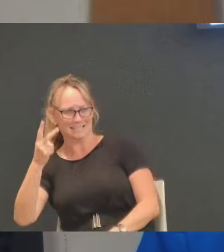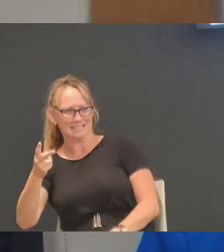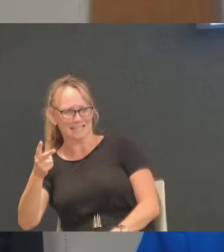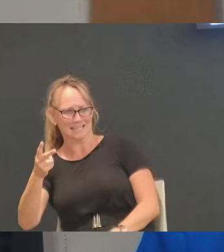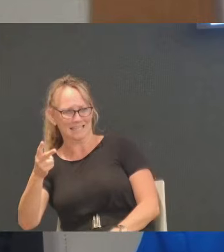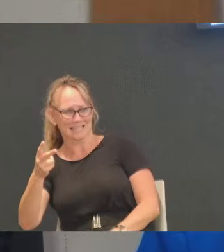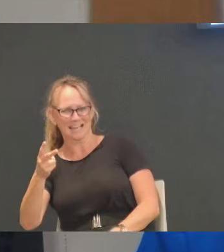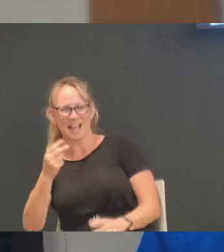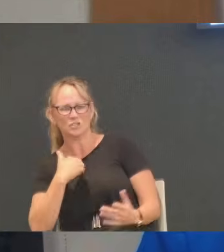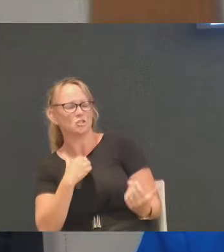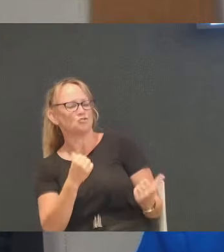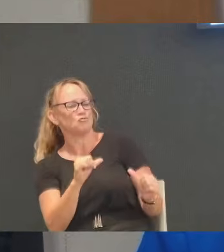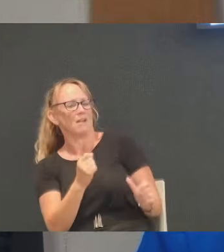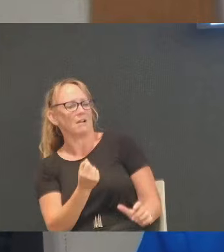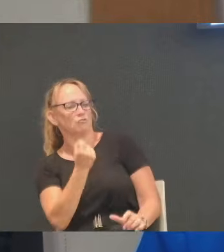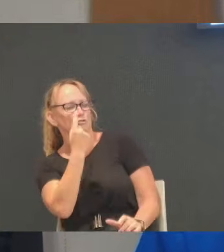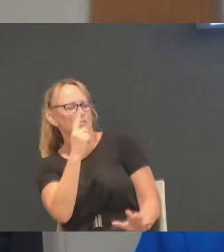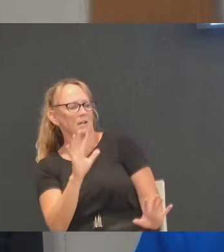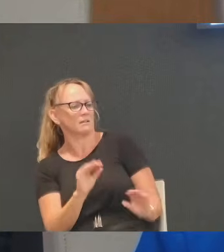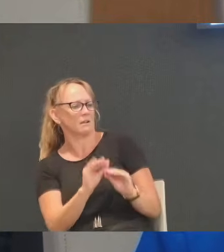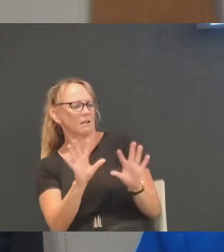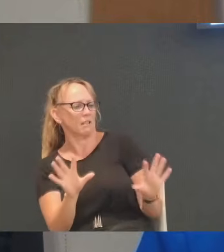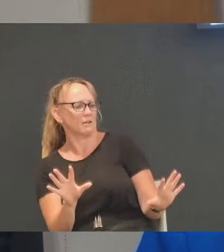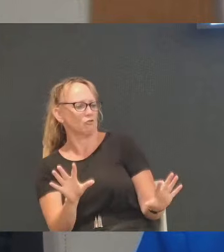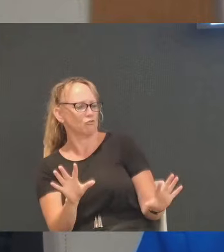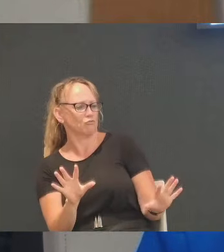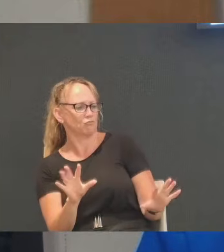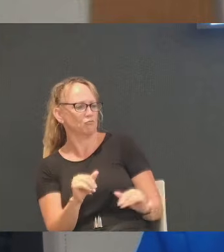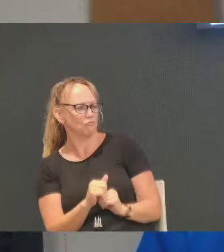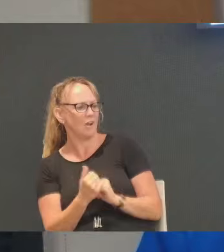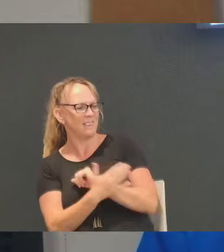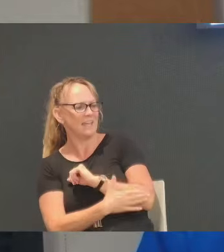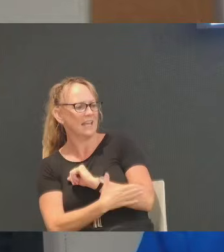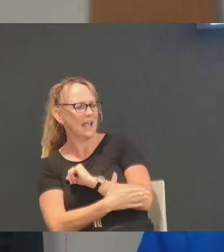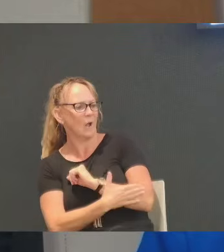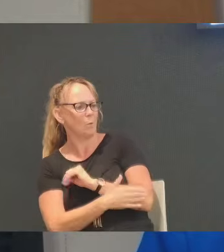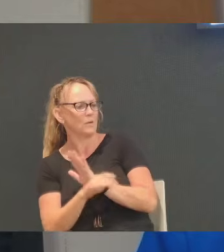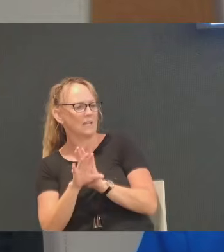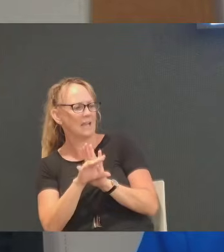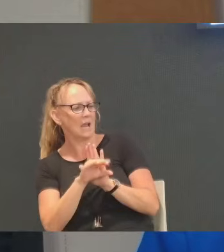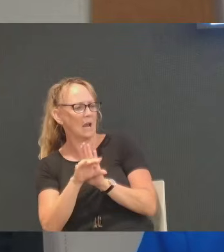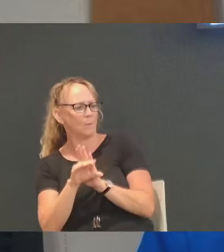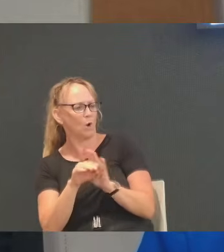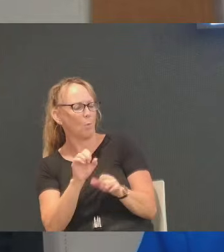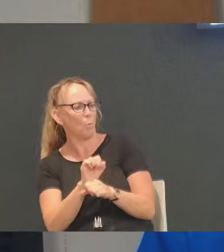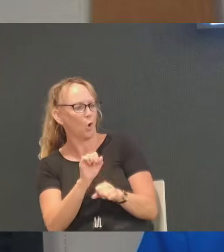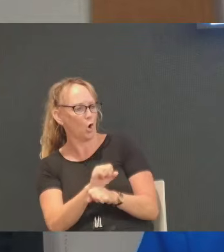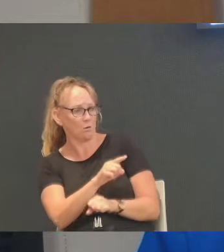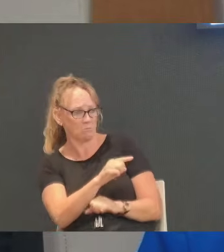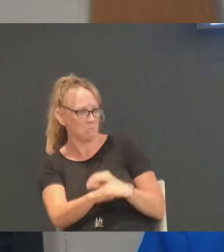I'm just trying to get an understanding of how the county cameras work. So, if you can get that to to